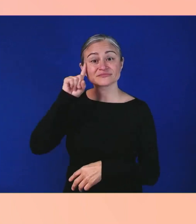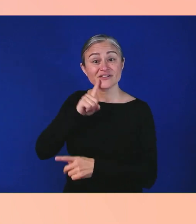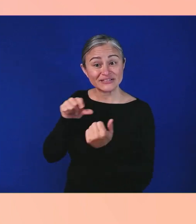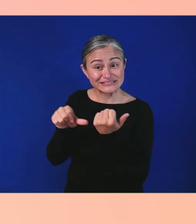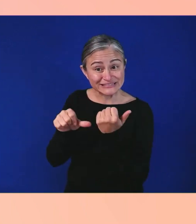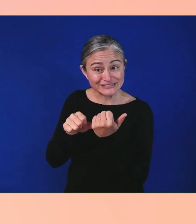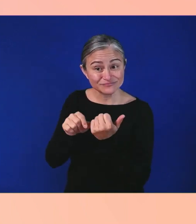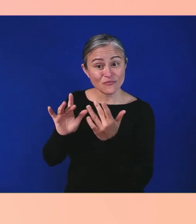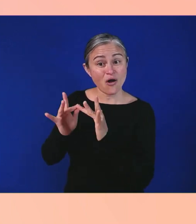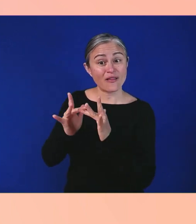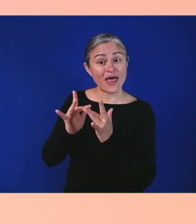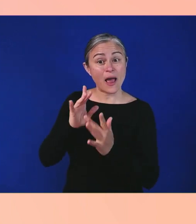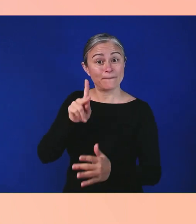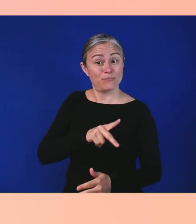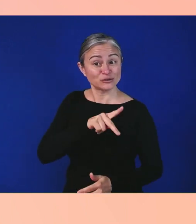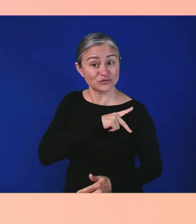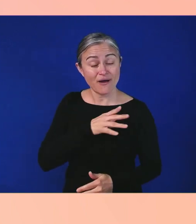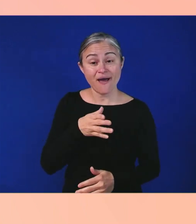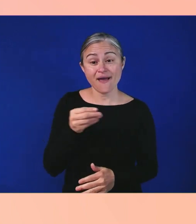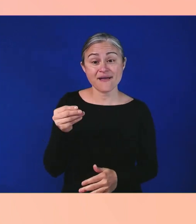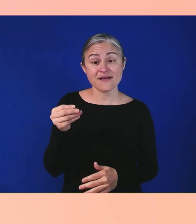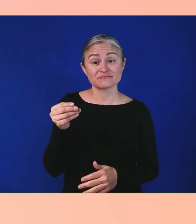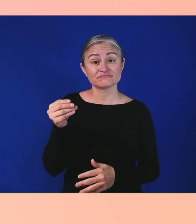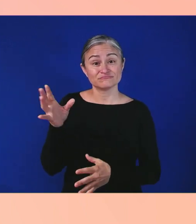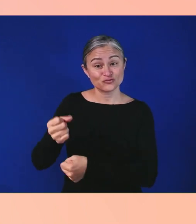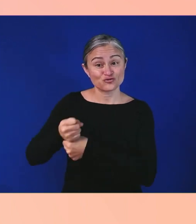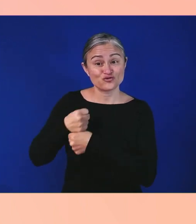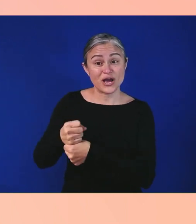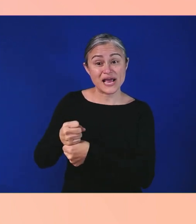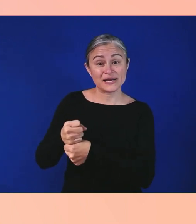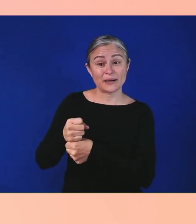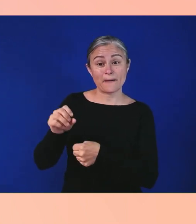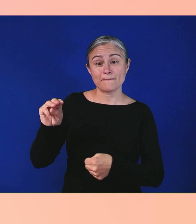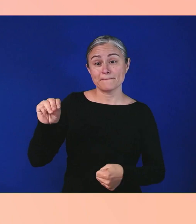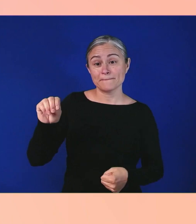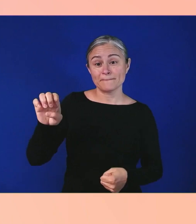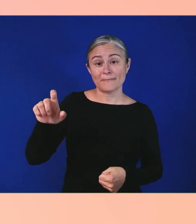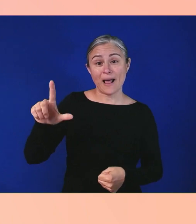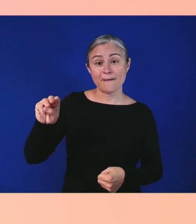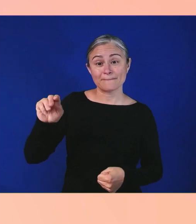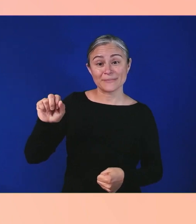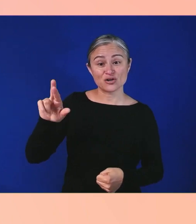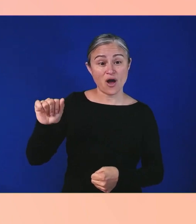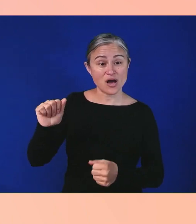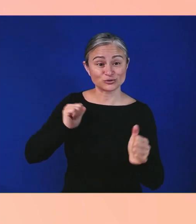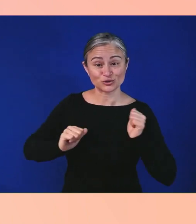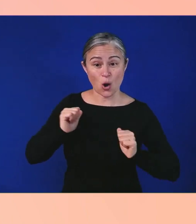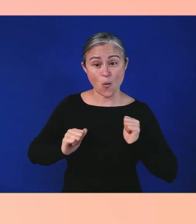Melissa Elmira Yingst, let's check it out. Thank you, Jenny.